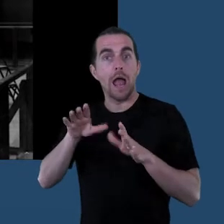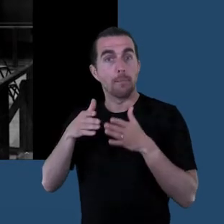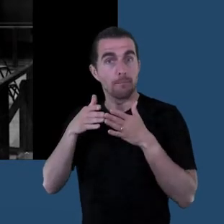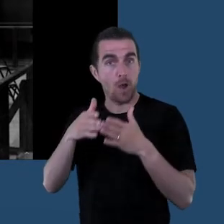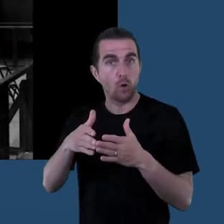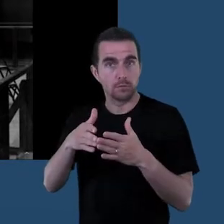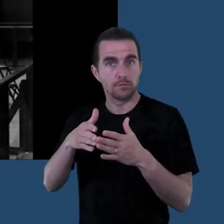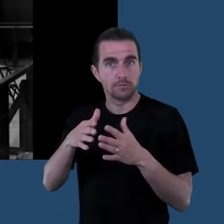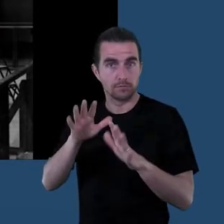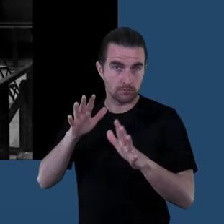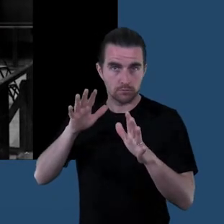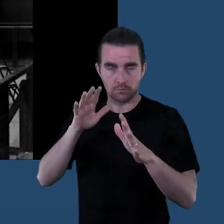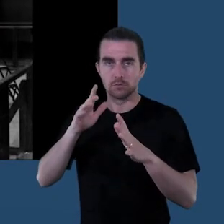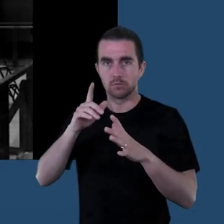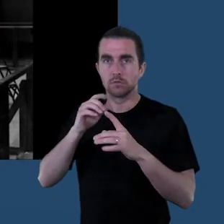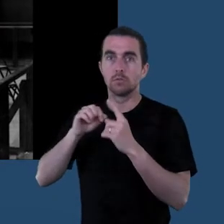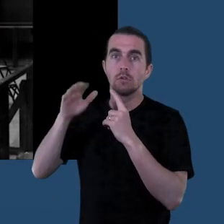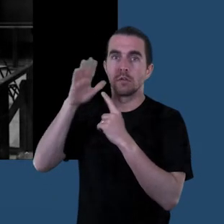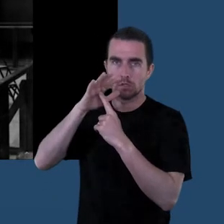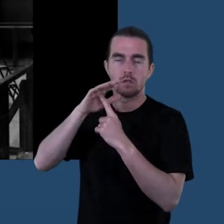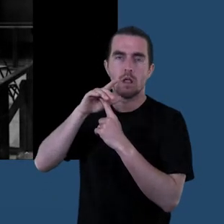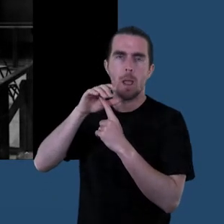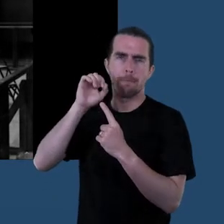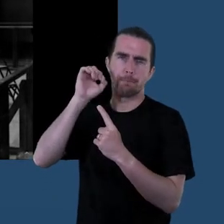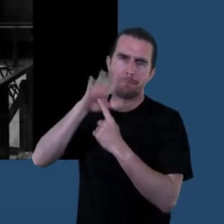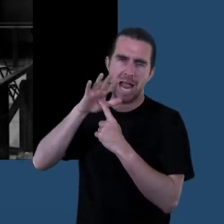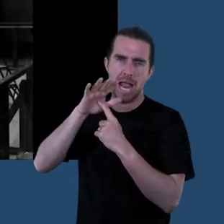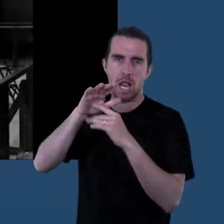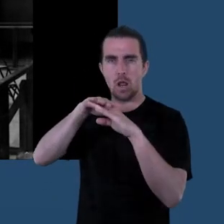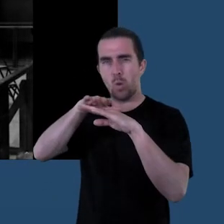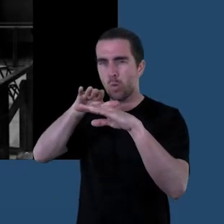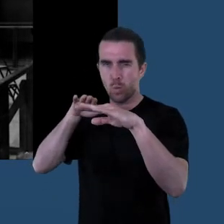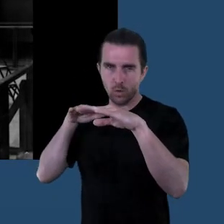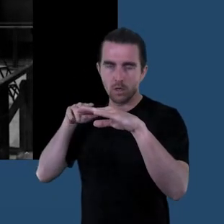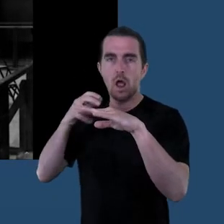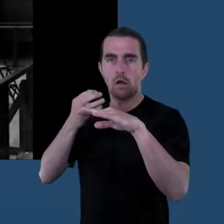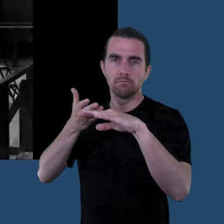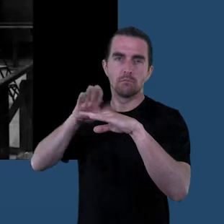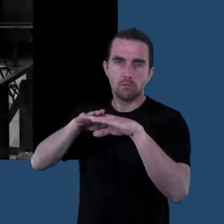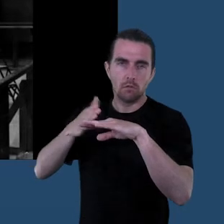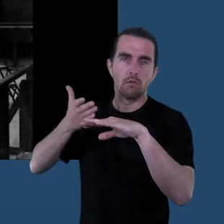The timber was made over the top of the main frame. And then it was covered in layers